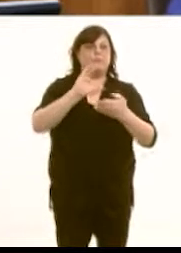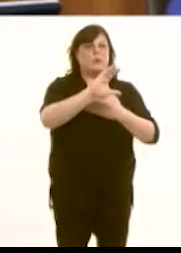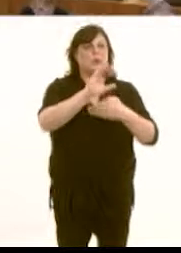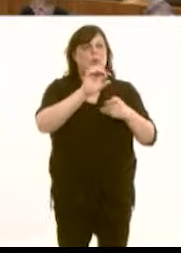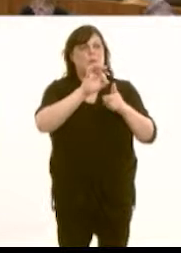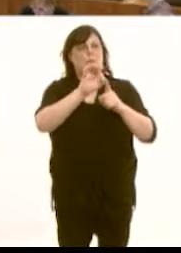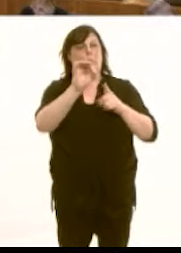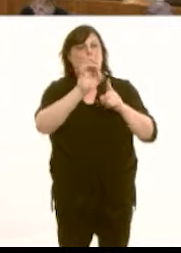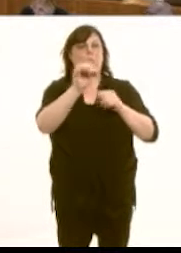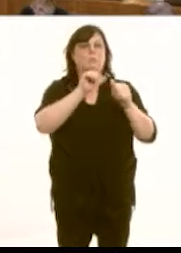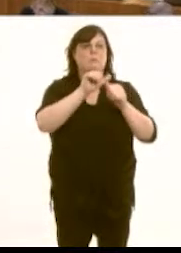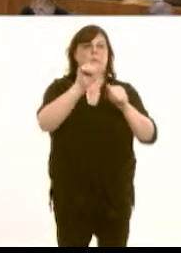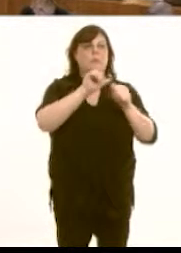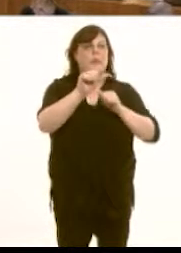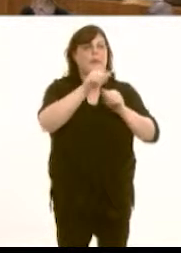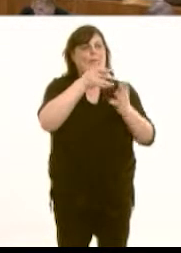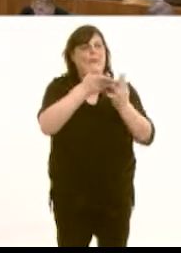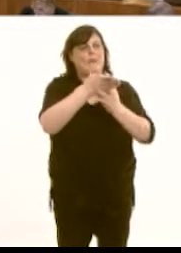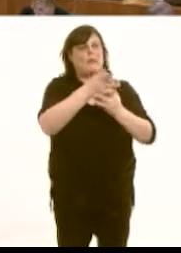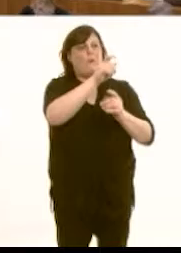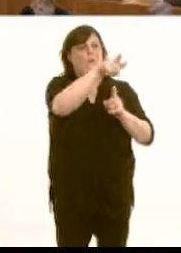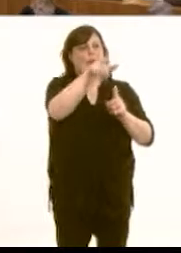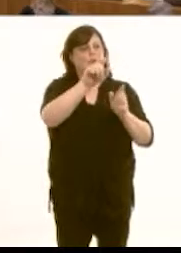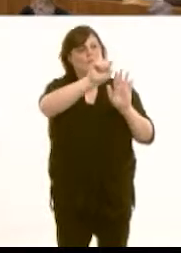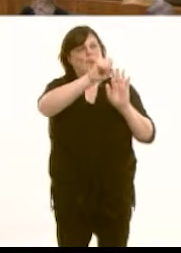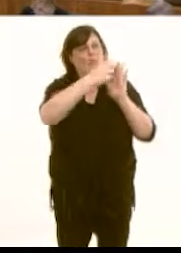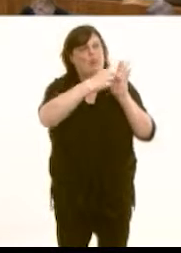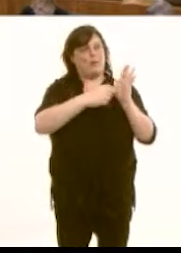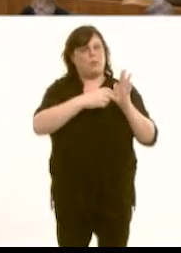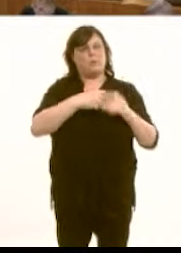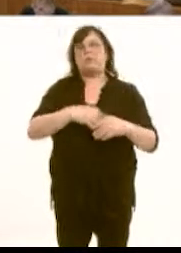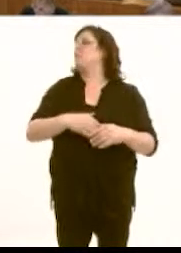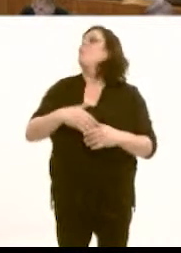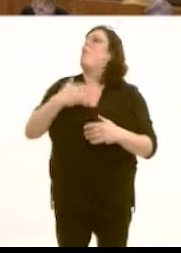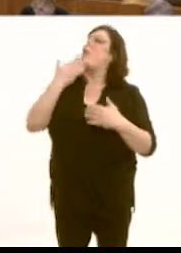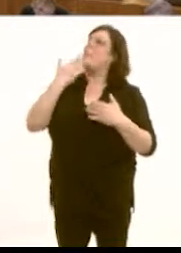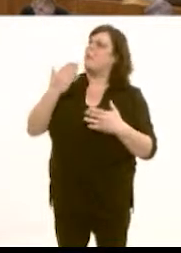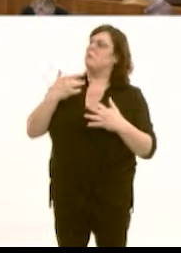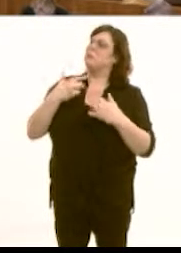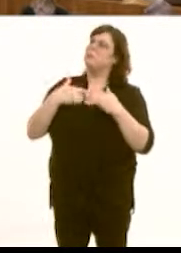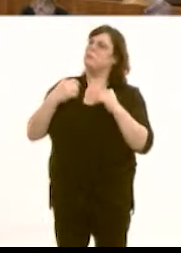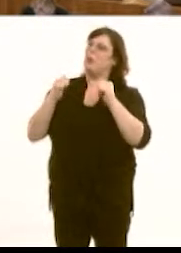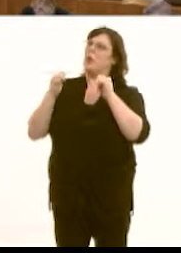Gwenda Thomas: Thank you for that, First Minister, and I, for one, agree that Choose Pharmacy